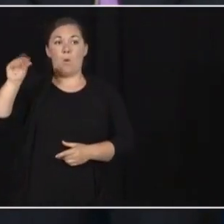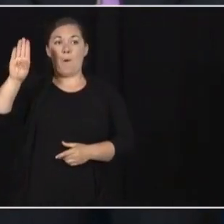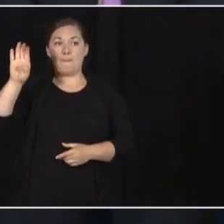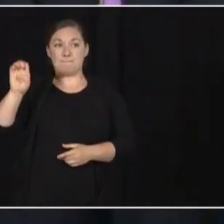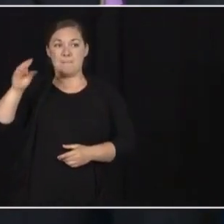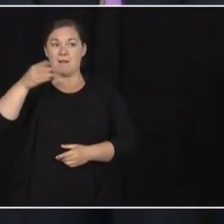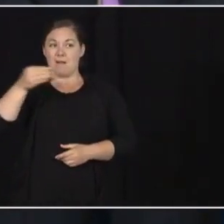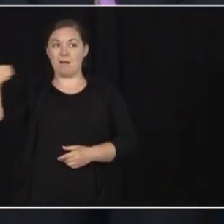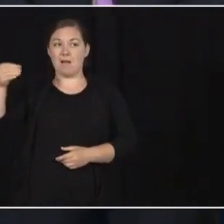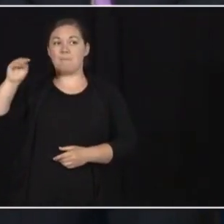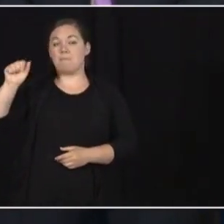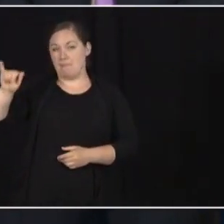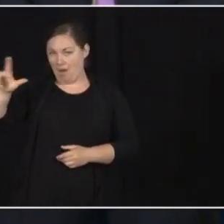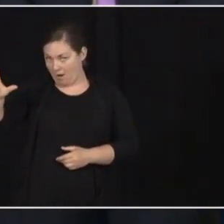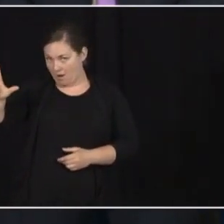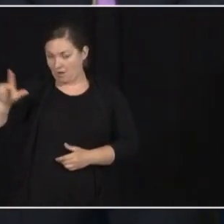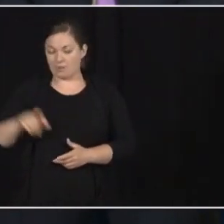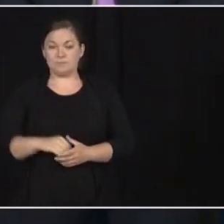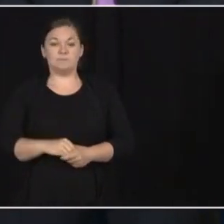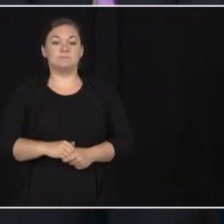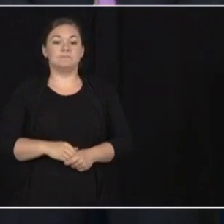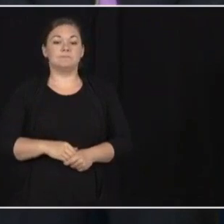Next question.